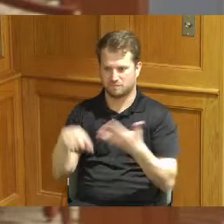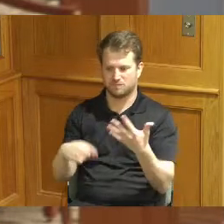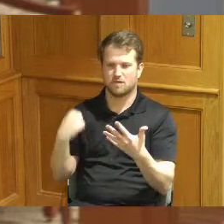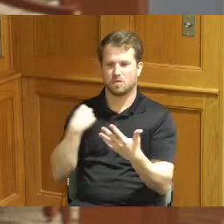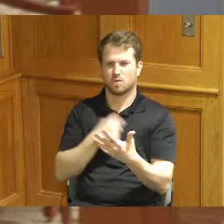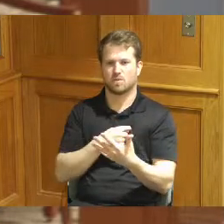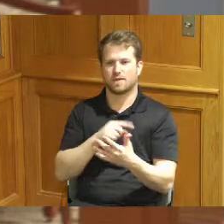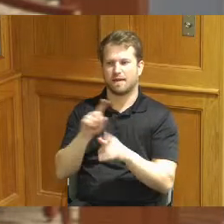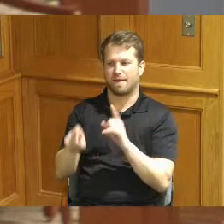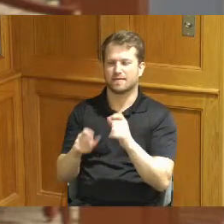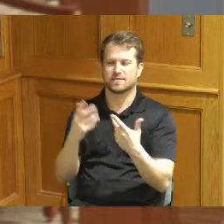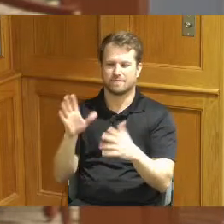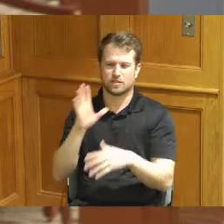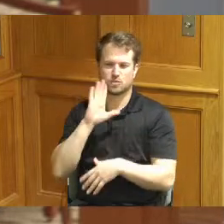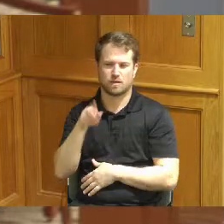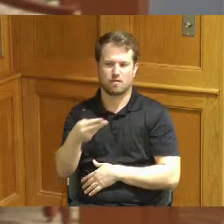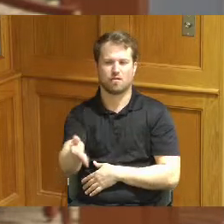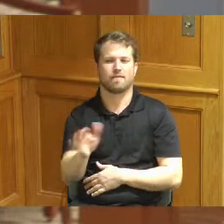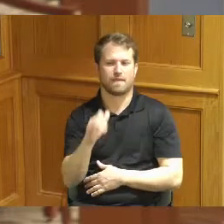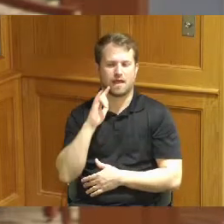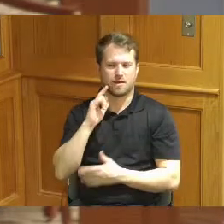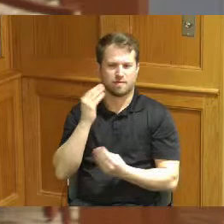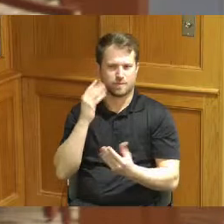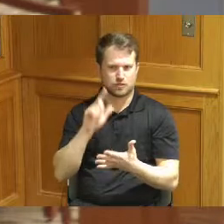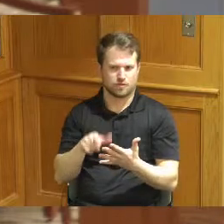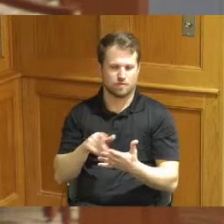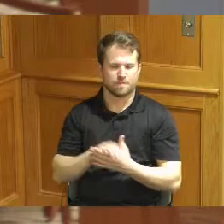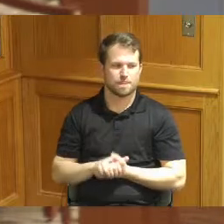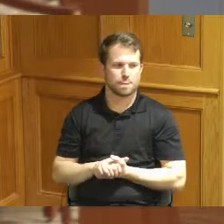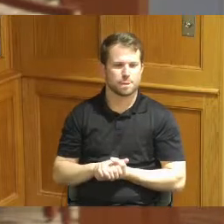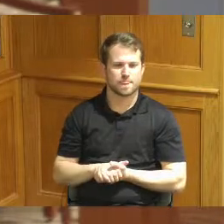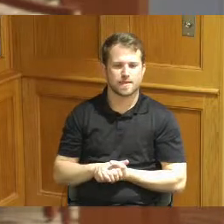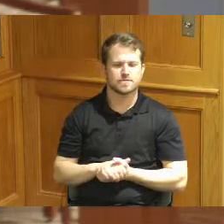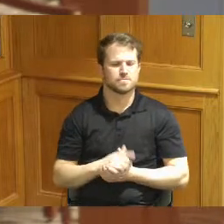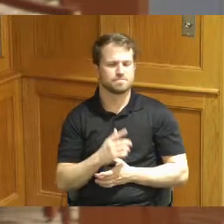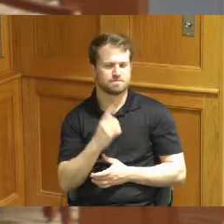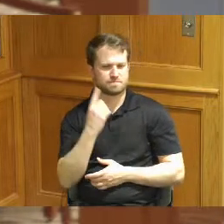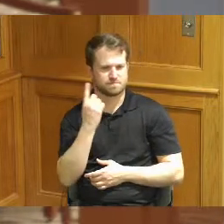when I get back to you with I was thinking about the President as we look at housing we